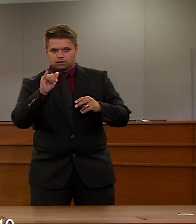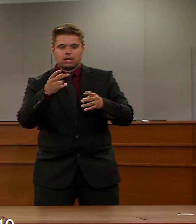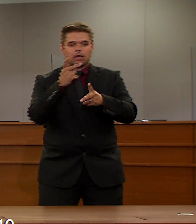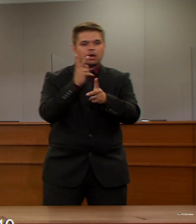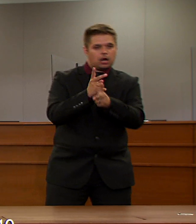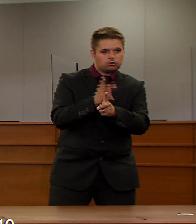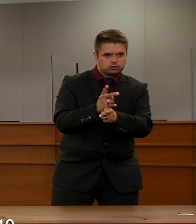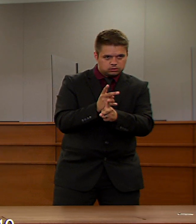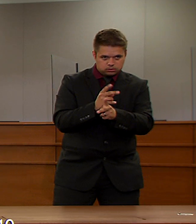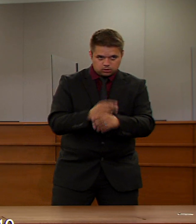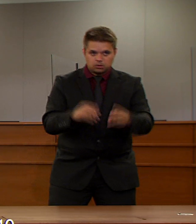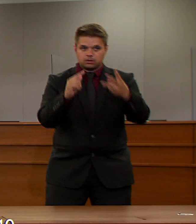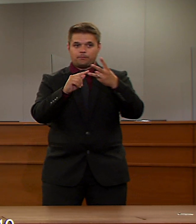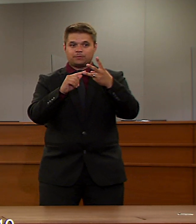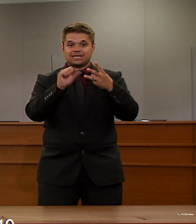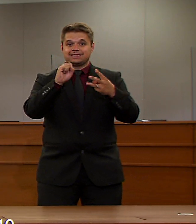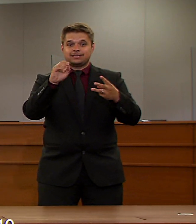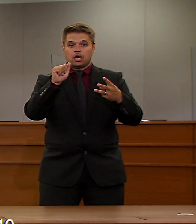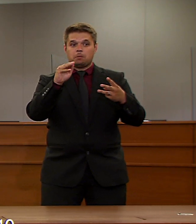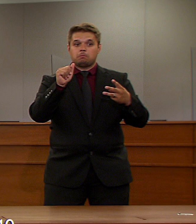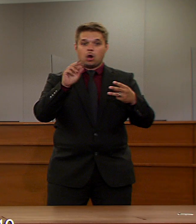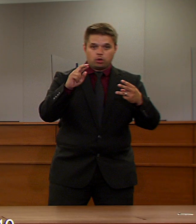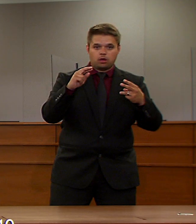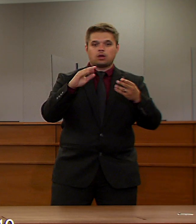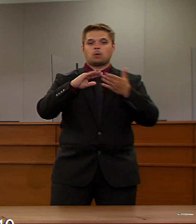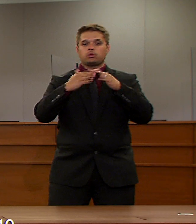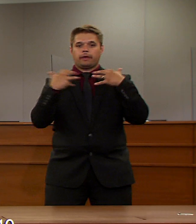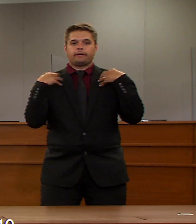Mar Community Health Center and the Vancouver Clinic.